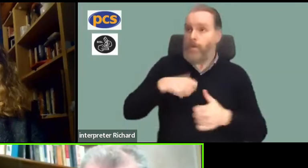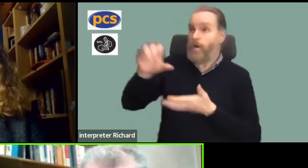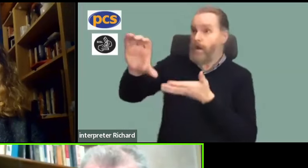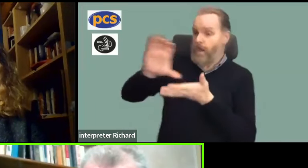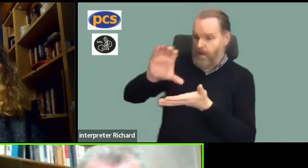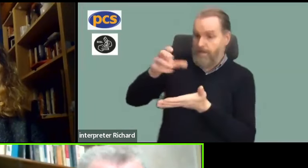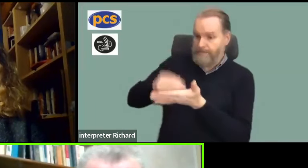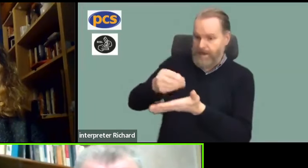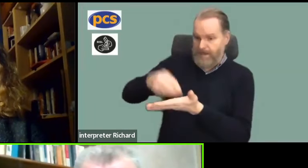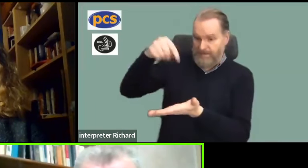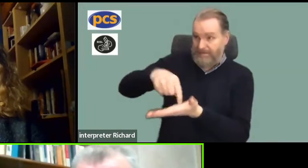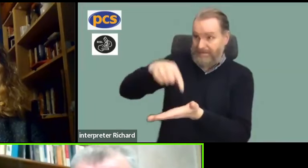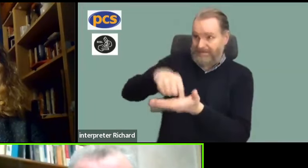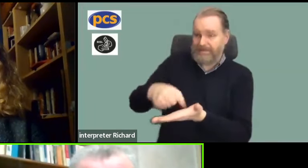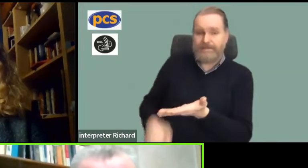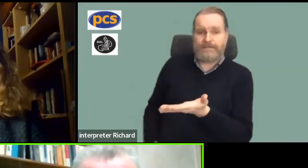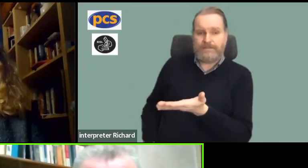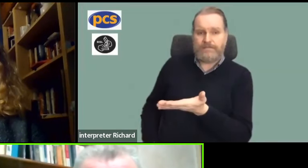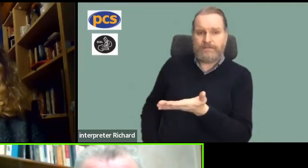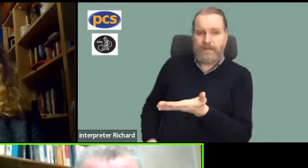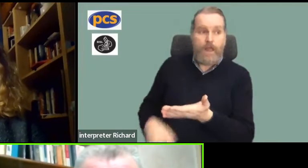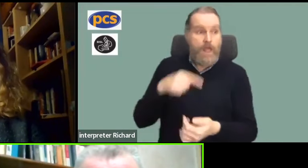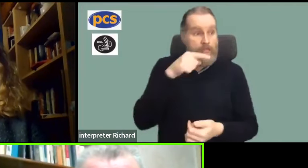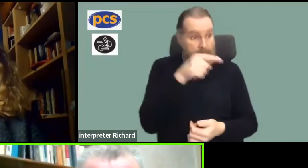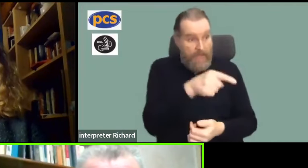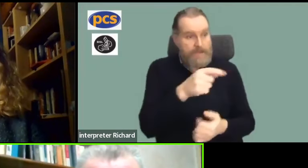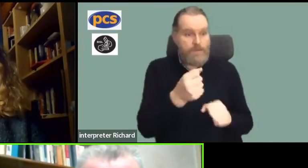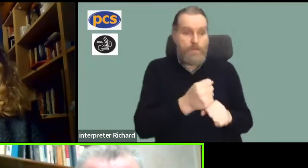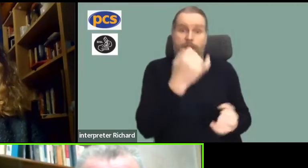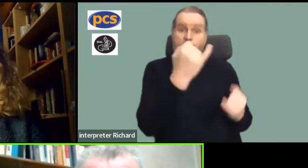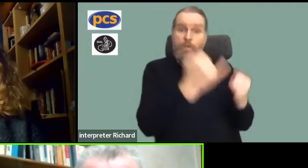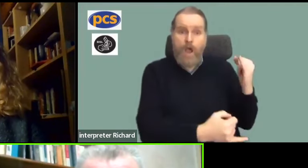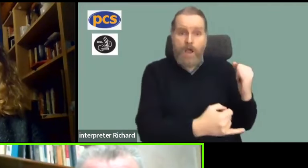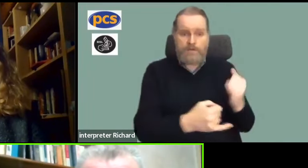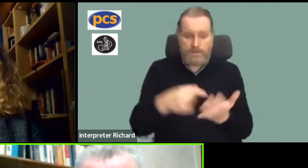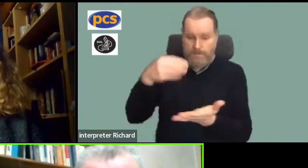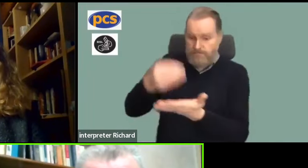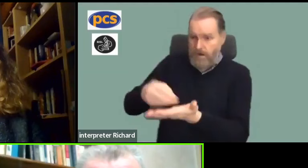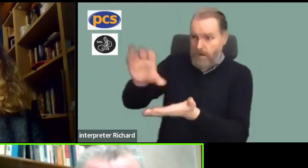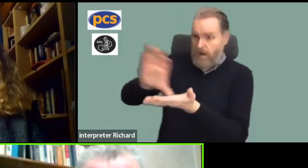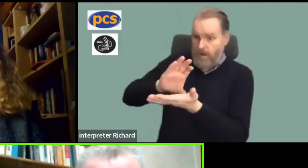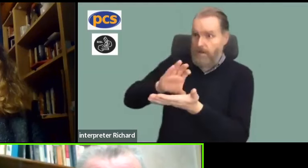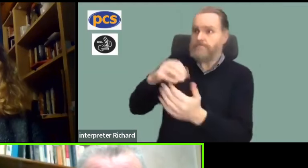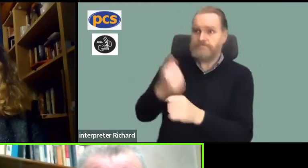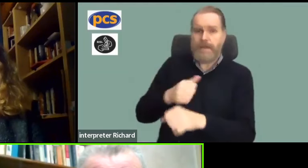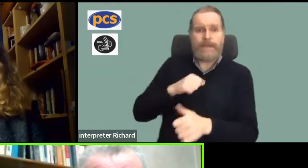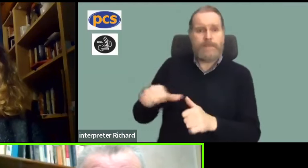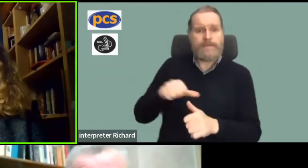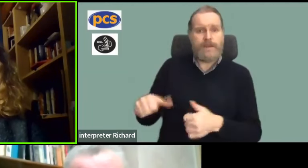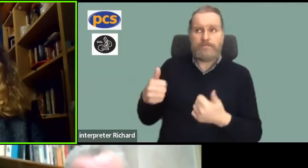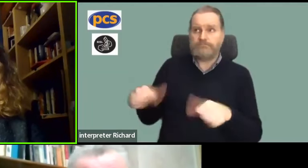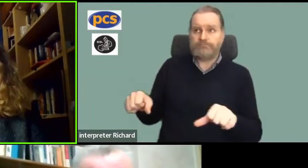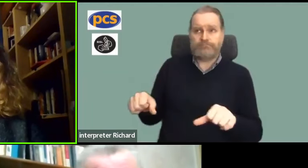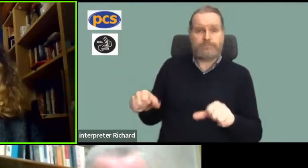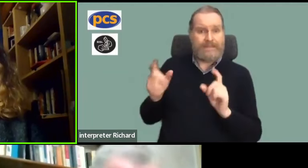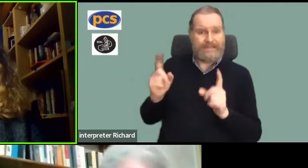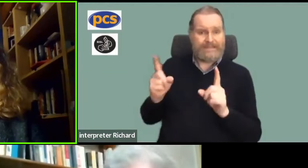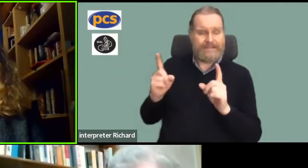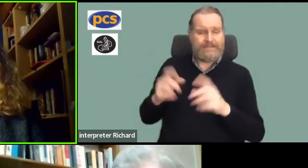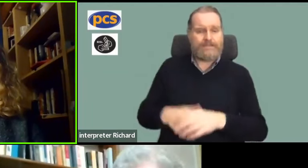to any problem. It would certainly make a lot of things worse but it . but it isn't gonna resolve the dispute, and that's what they need to realize pretty quickly need money on the